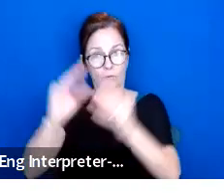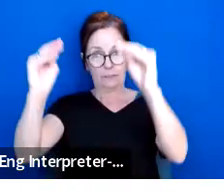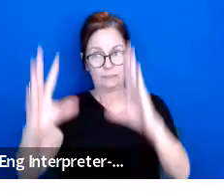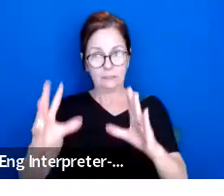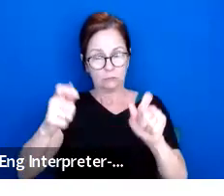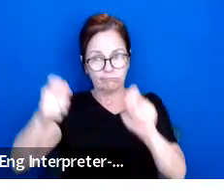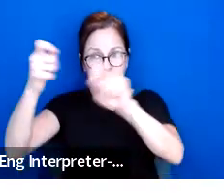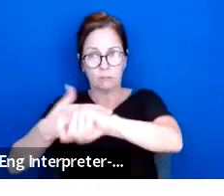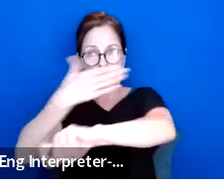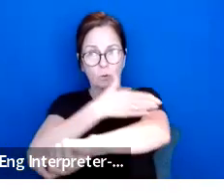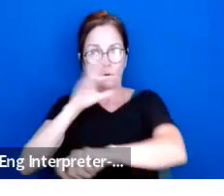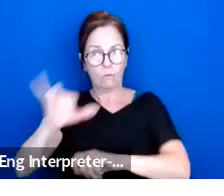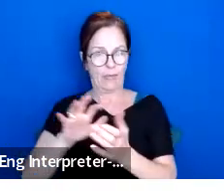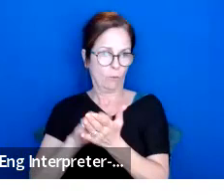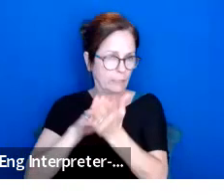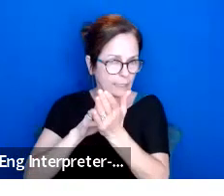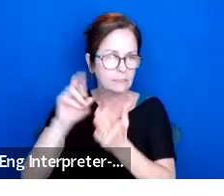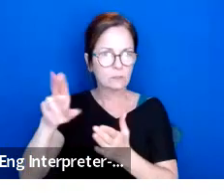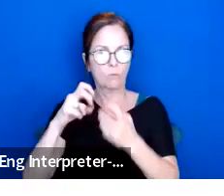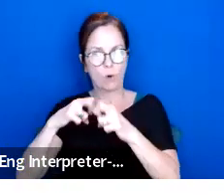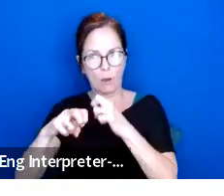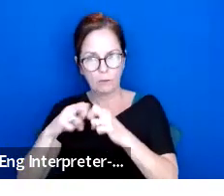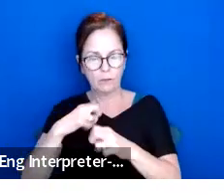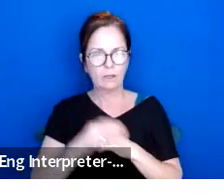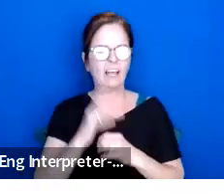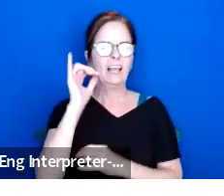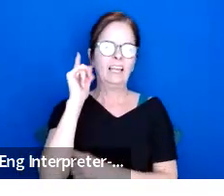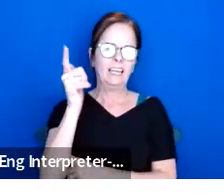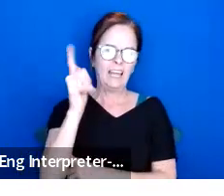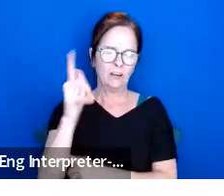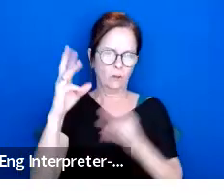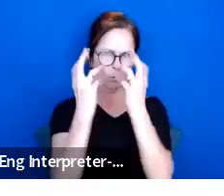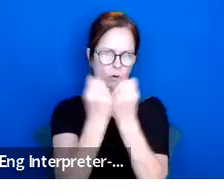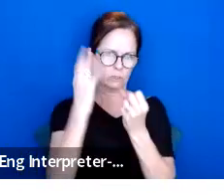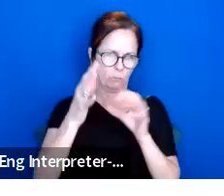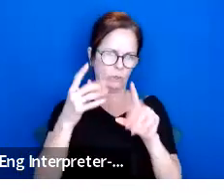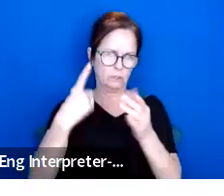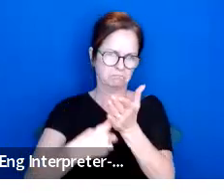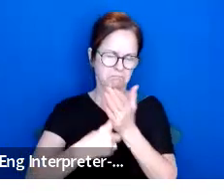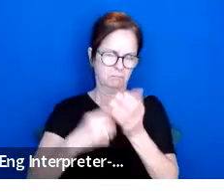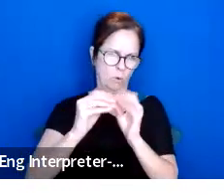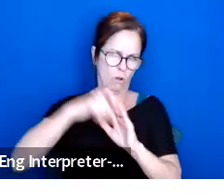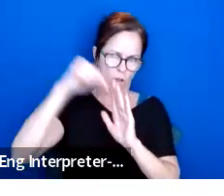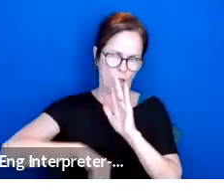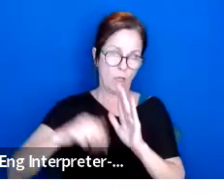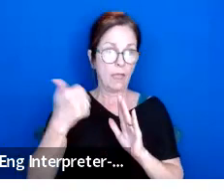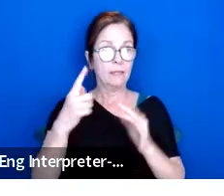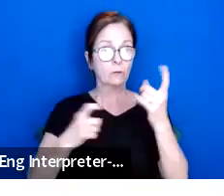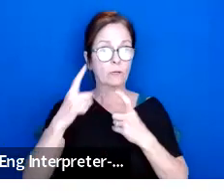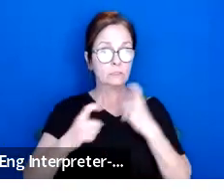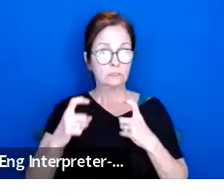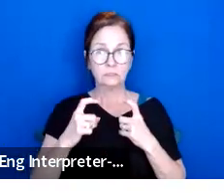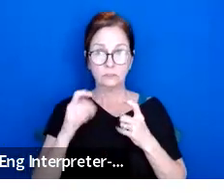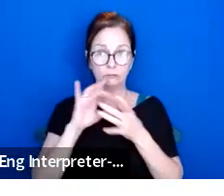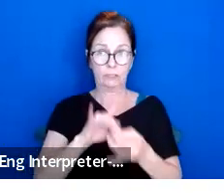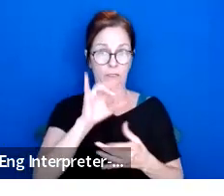Yeah, we'll discuss some examples at the end also. And any questions about that?